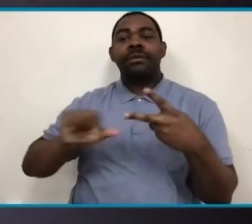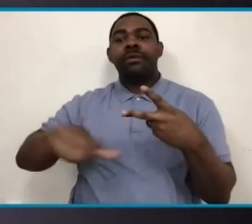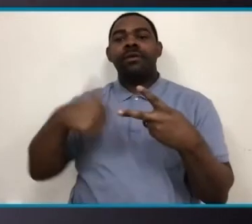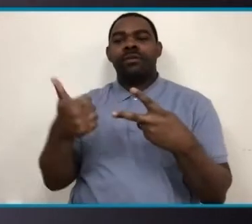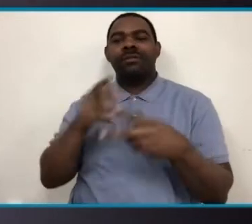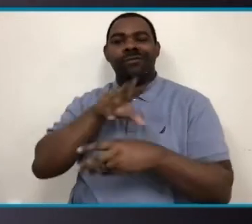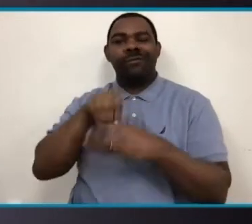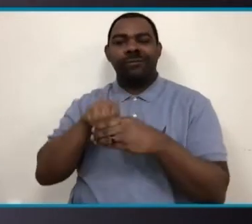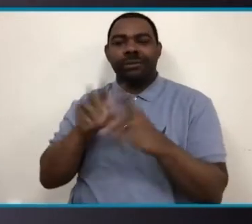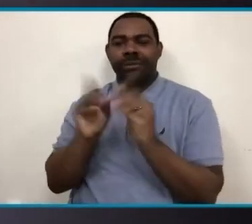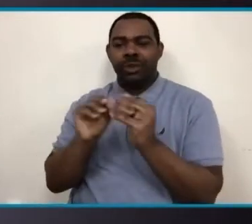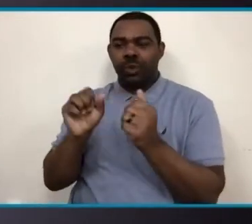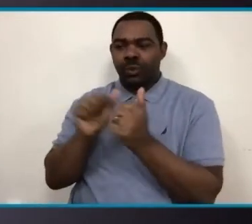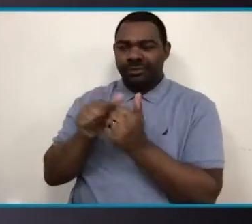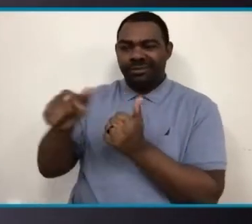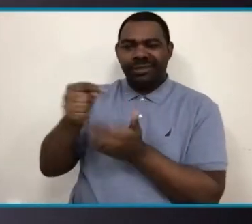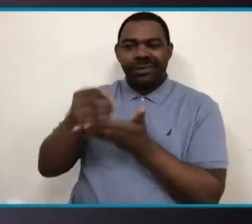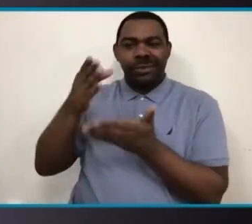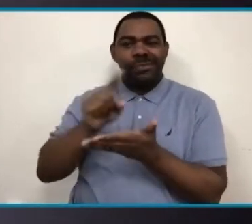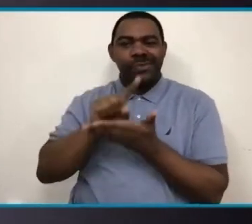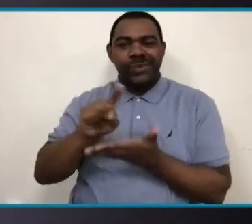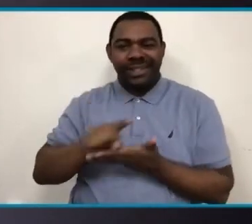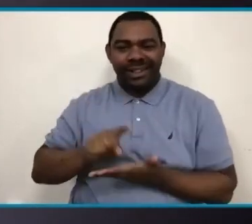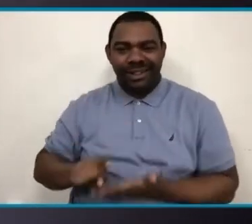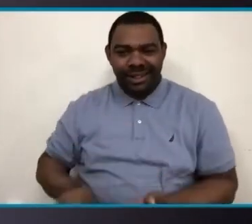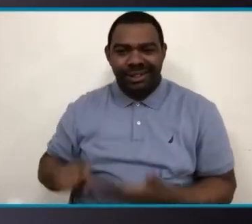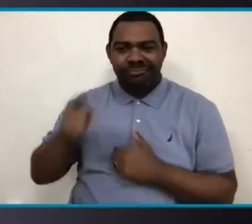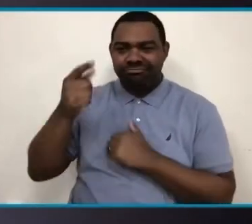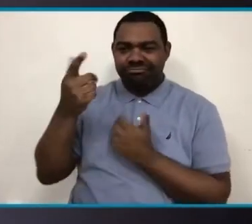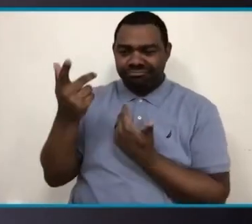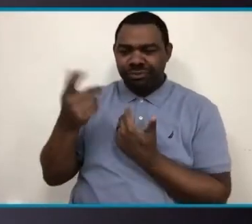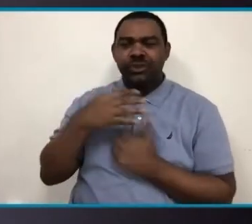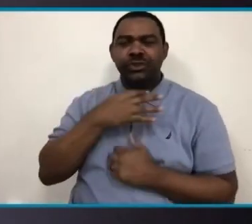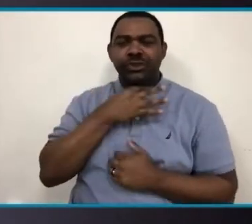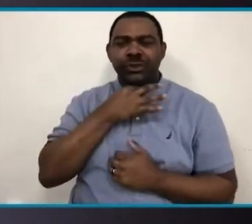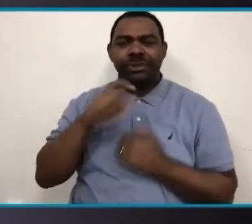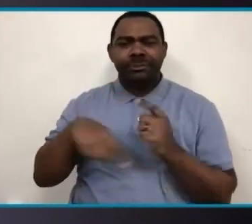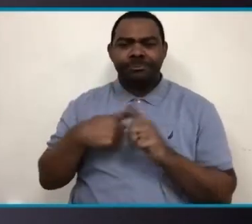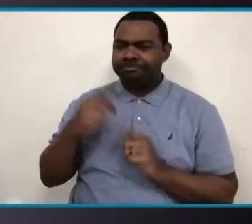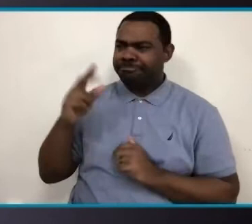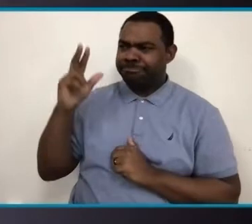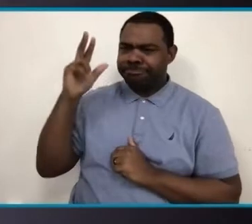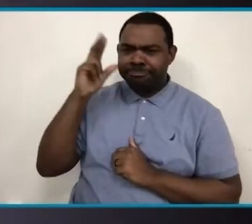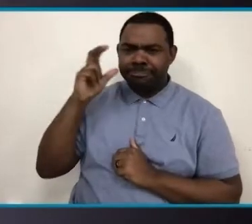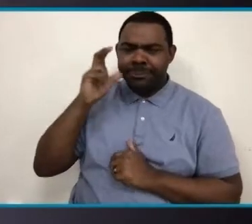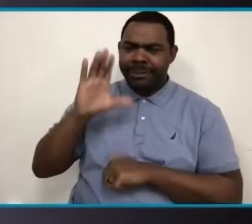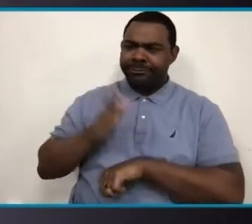So we were curious about music listening which has been used in studies quite a bit but often